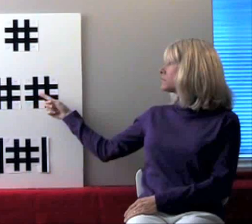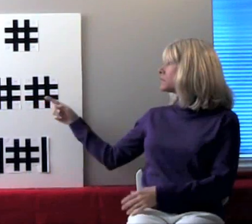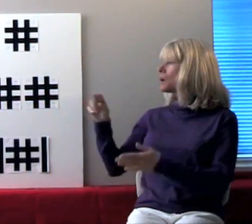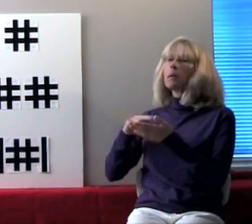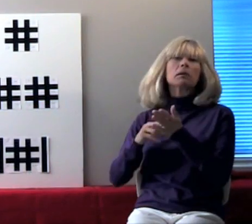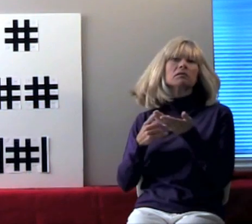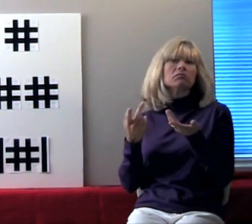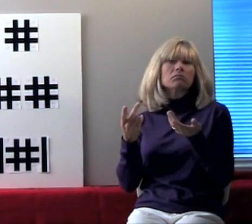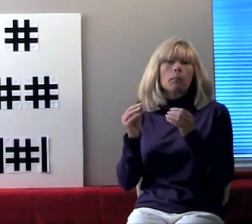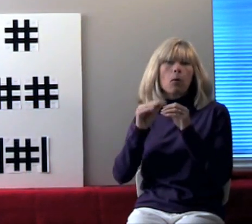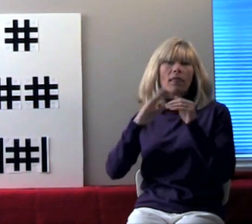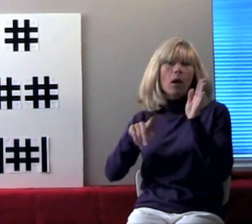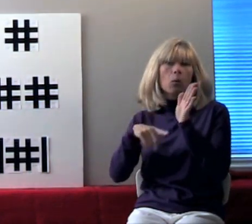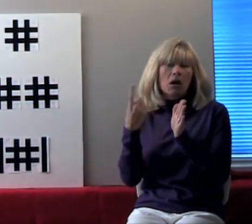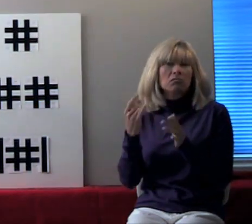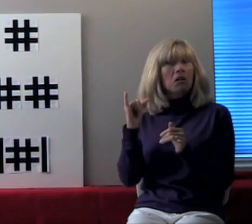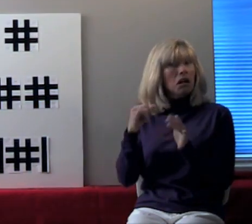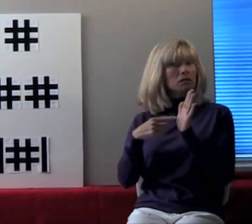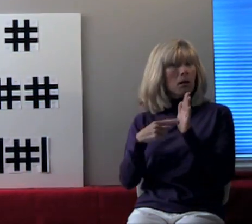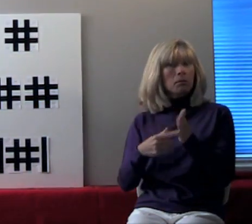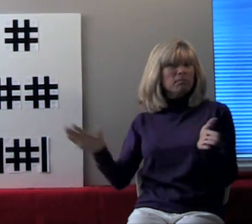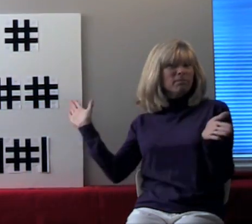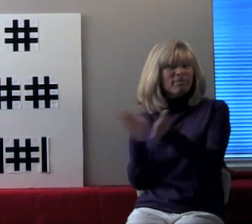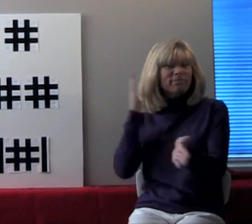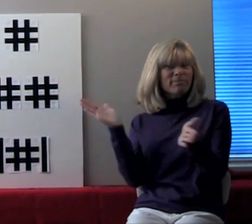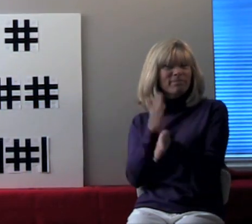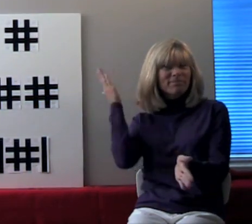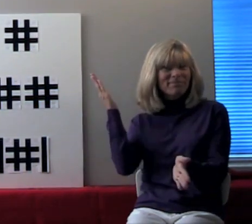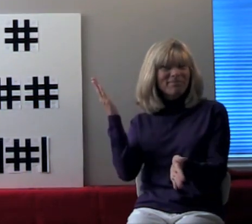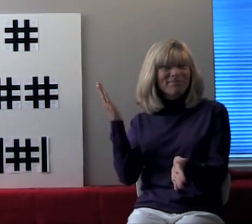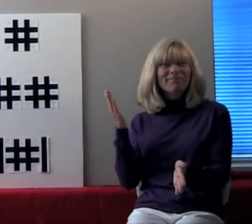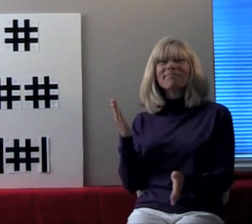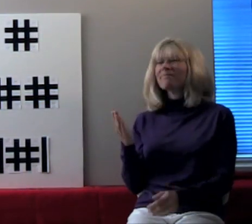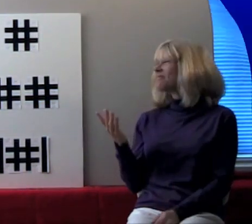This is for strikes repeated more than once like giving a spanking.